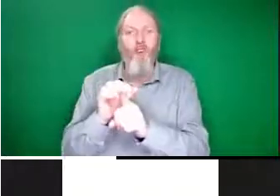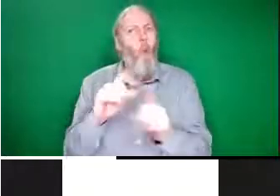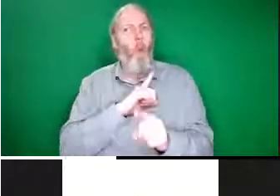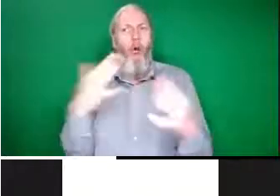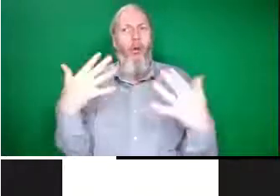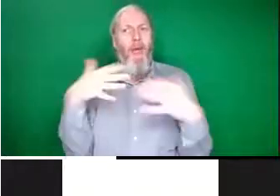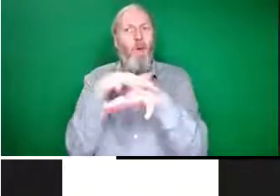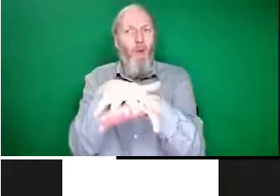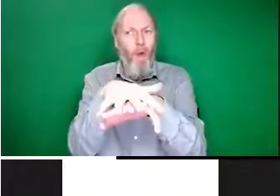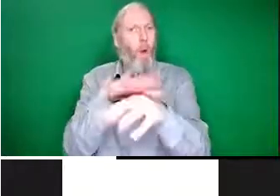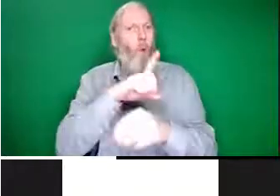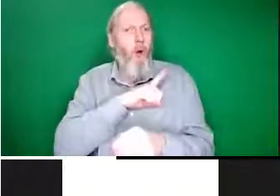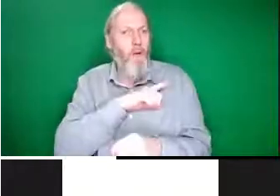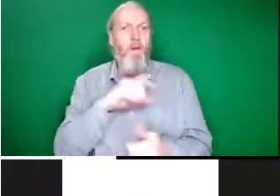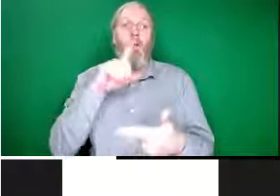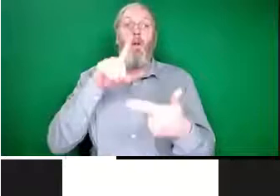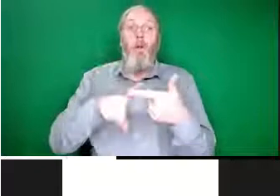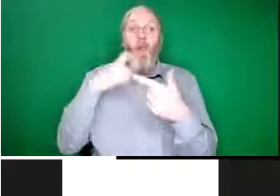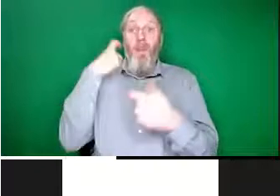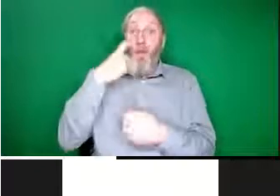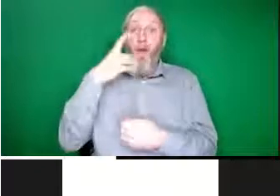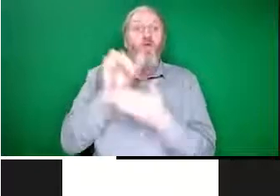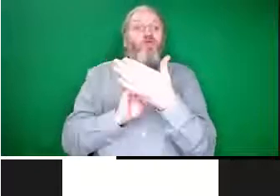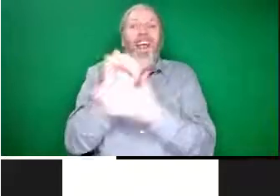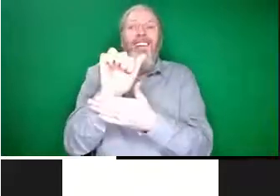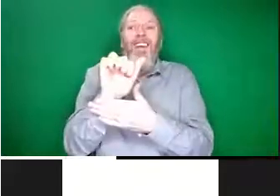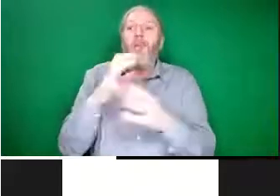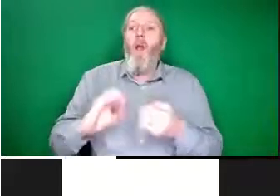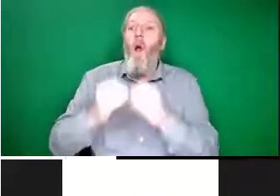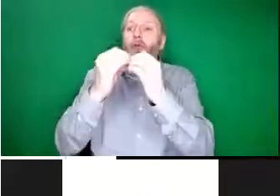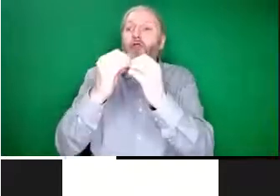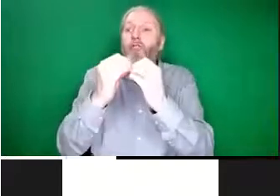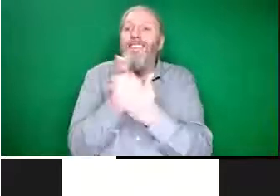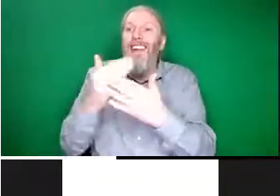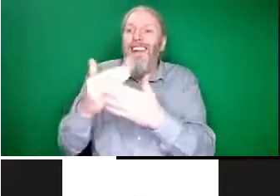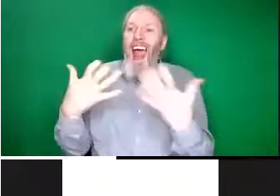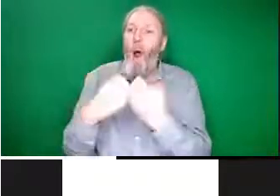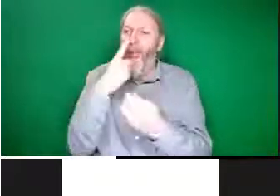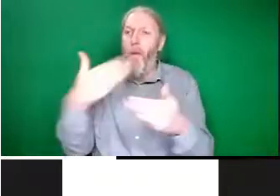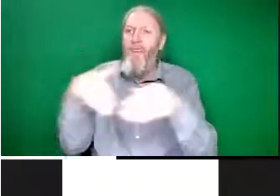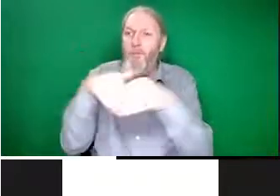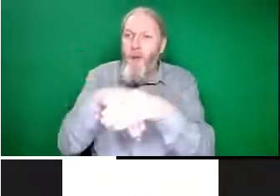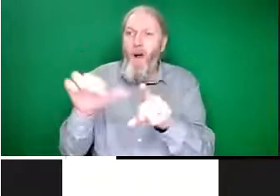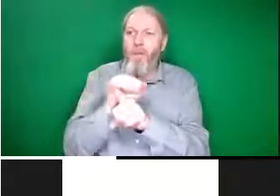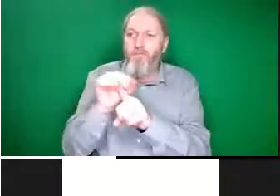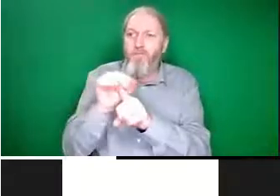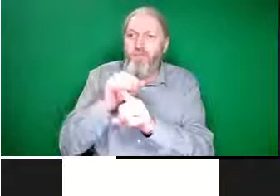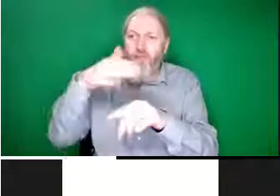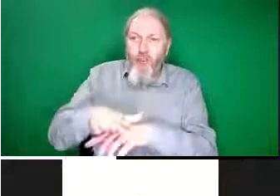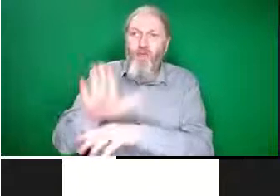about why the report is needed. It has some pretty good evidence in there in the main report and the appendix that might be useful for you